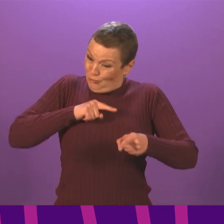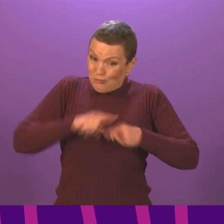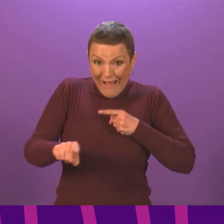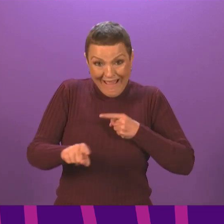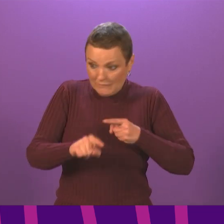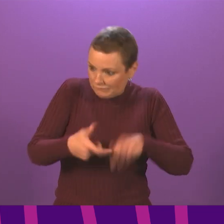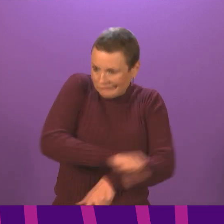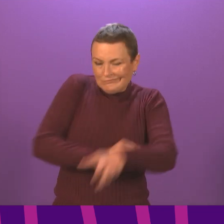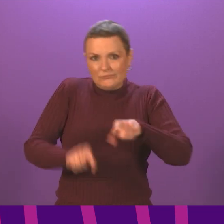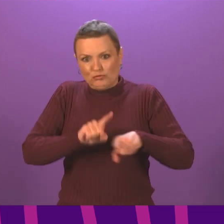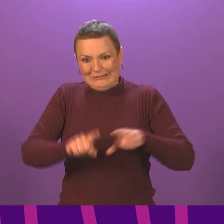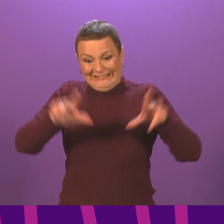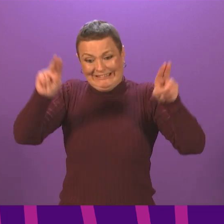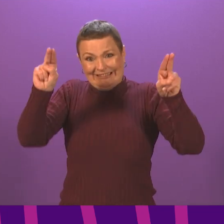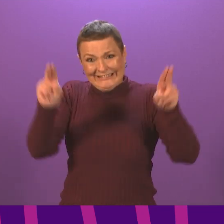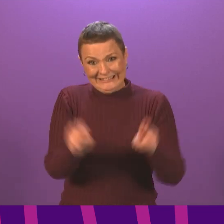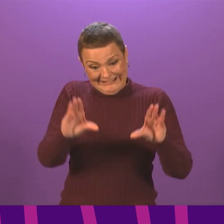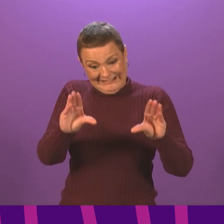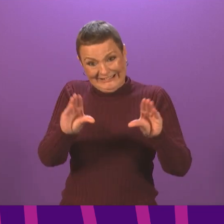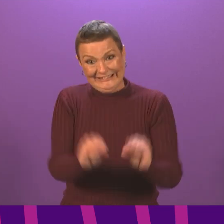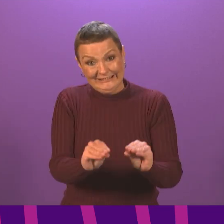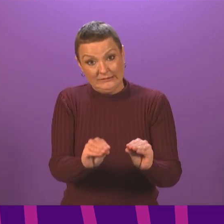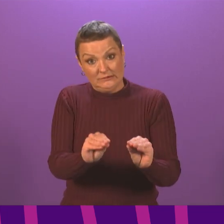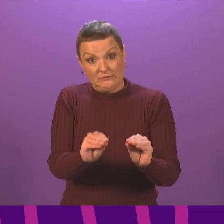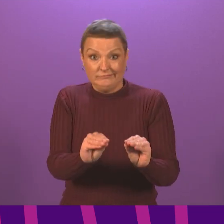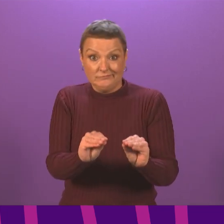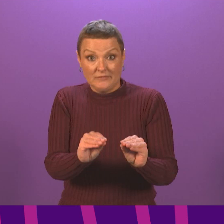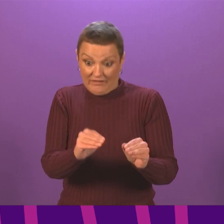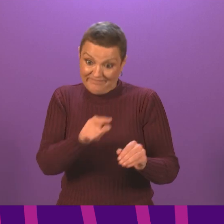our efforts to suppress the virus. The positive news about vaccines in recent weeks needs